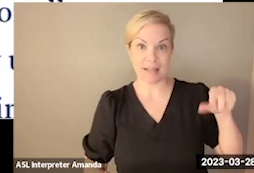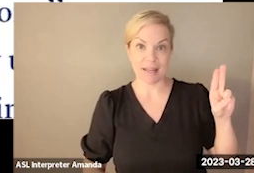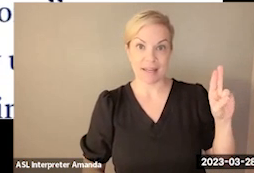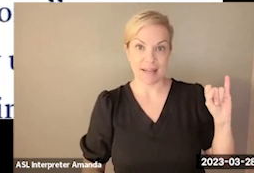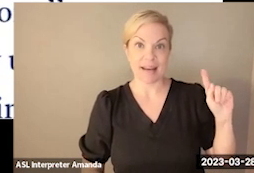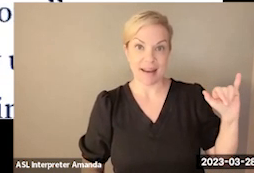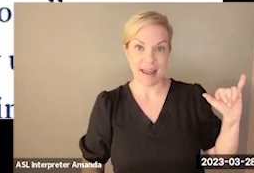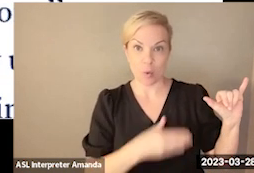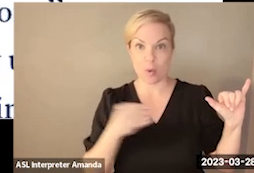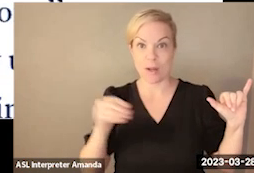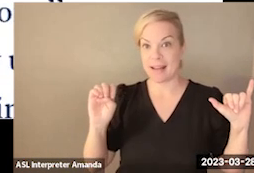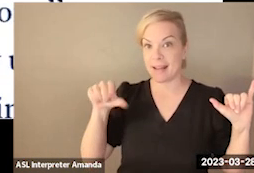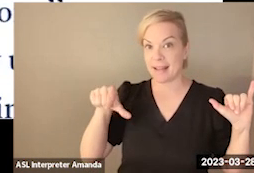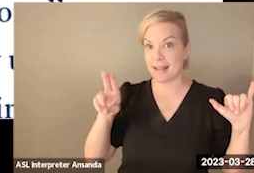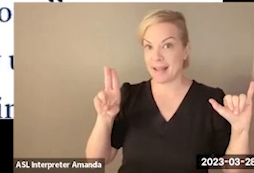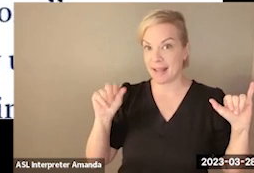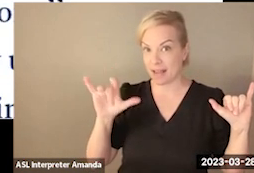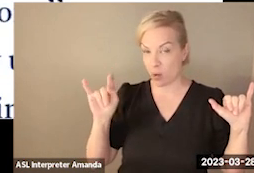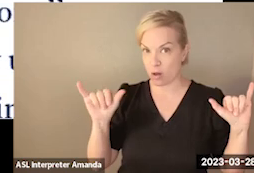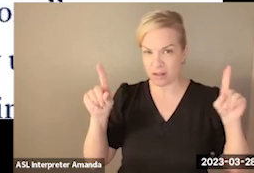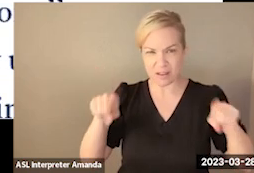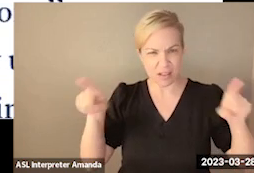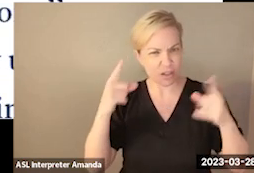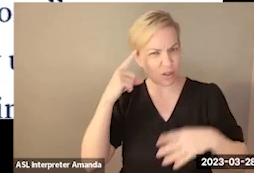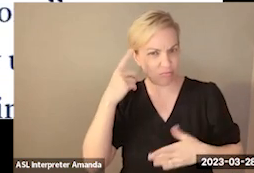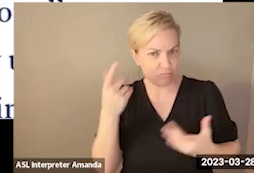Debbie Stine, Science & Technology Policy Academy: Is this something that makes sense Debbie Stine, Science & Technology Policy Academy: to you?